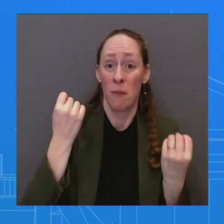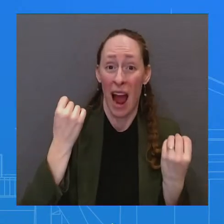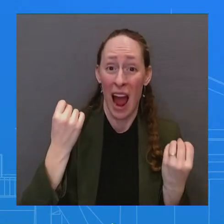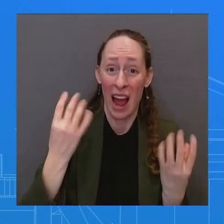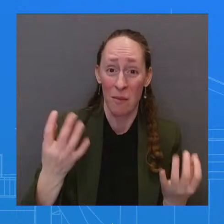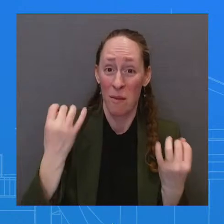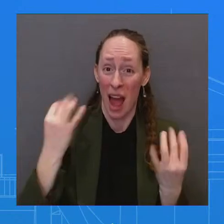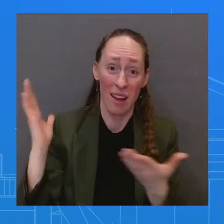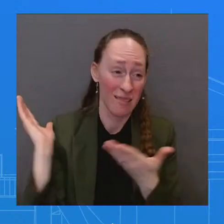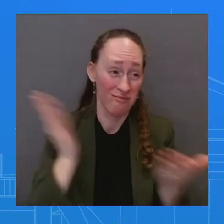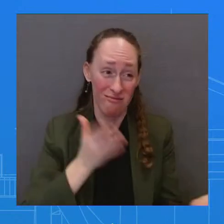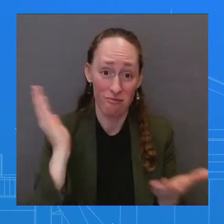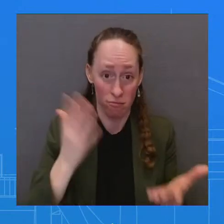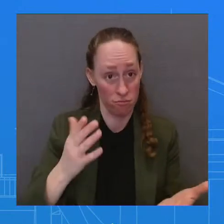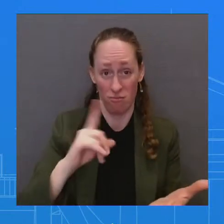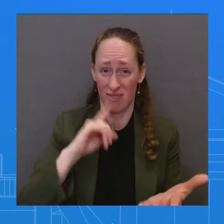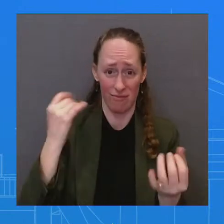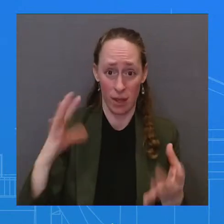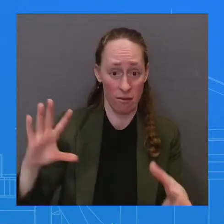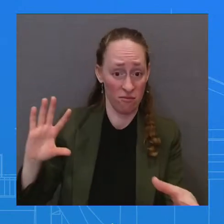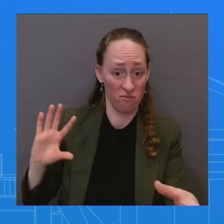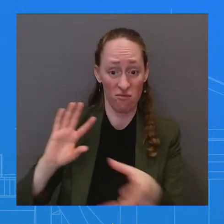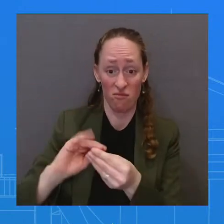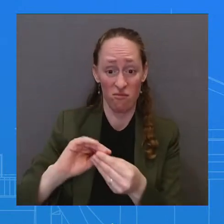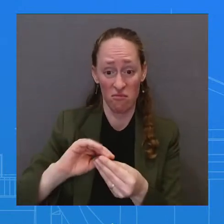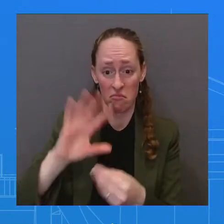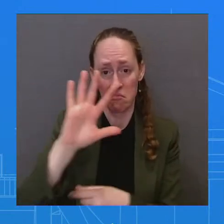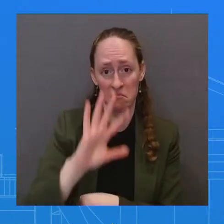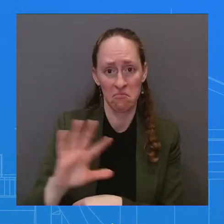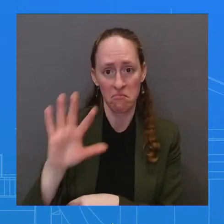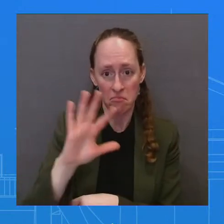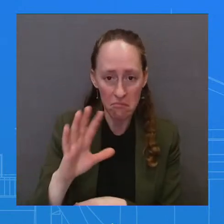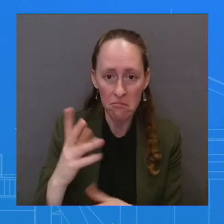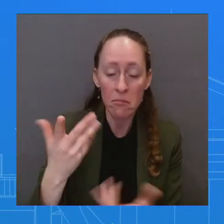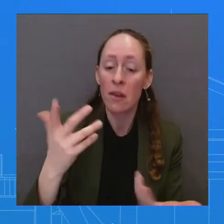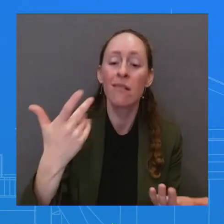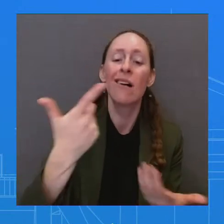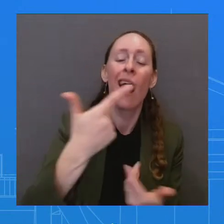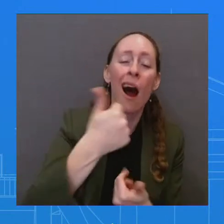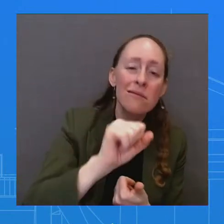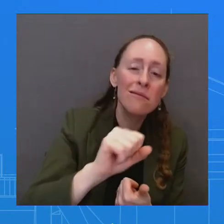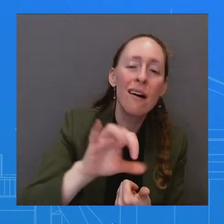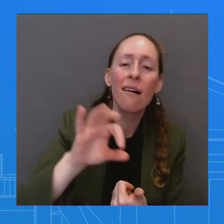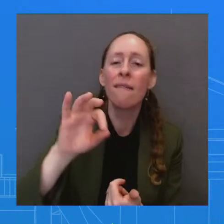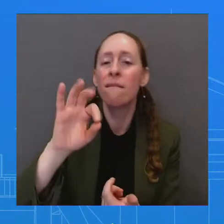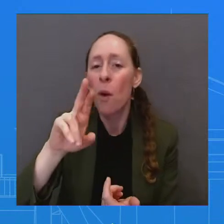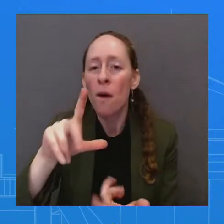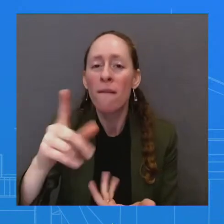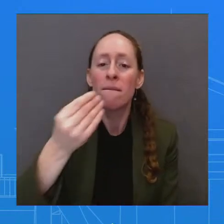including fuel, to over 2,000 since the 21st of October. Our team has prioritized getting this much-needed relief